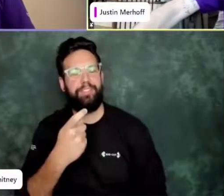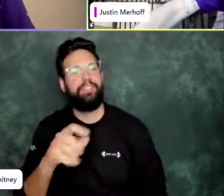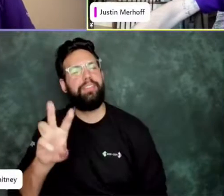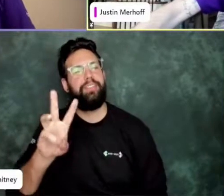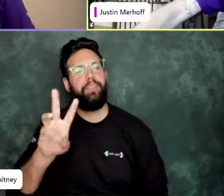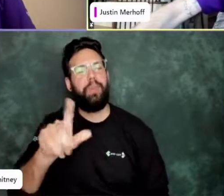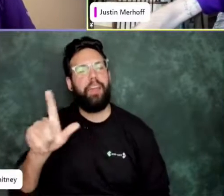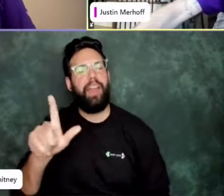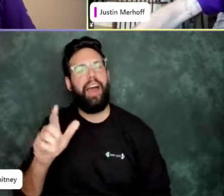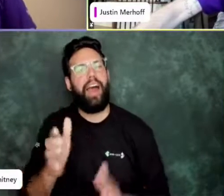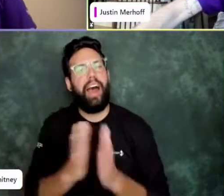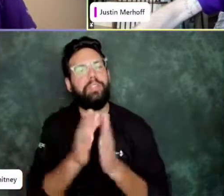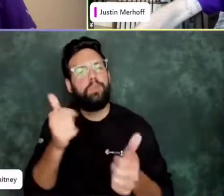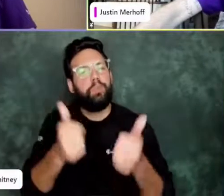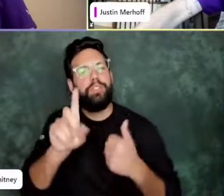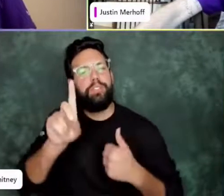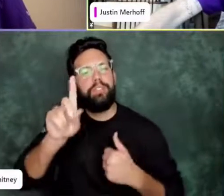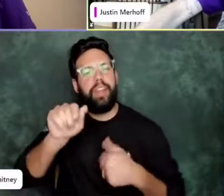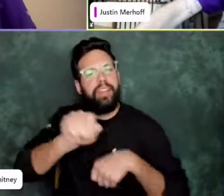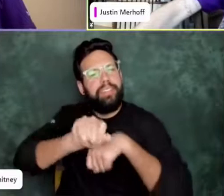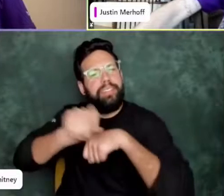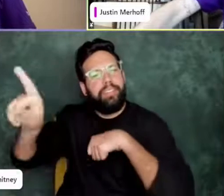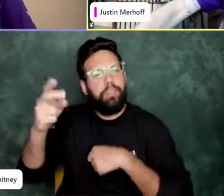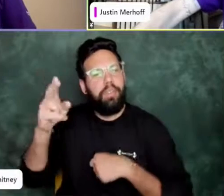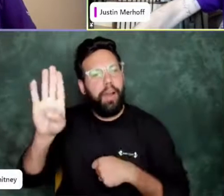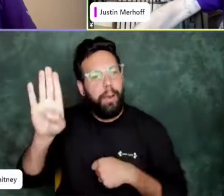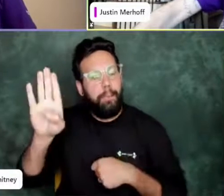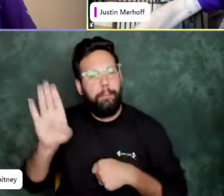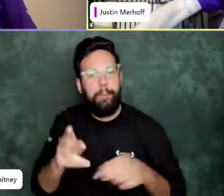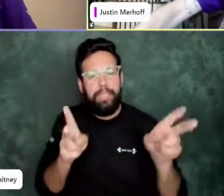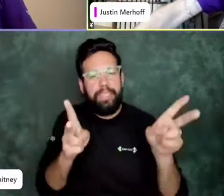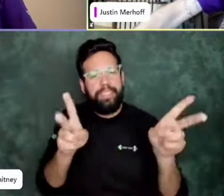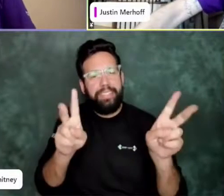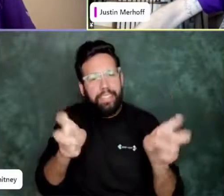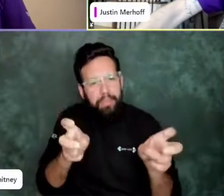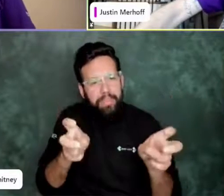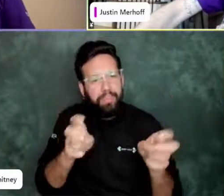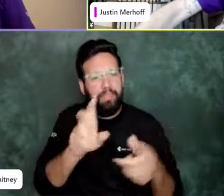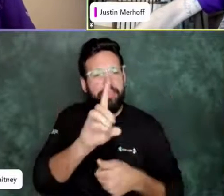Snippets of the DOM in the test, snippets of the test code being run?"